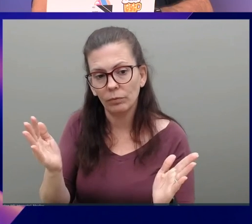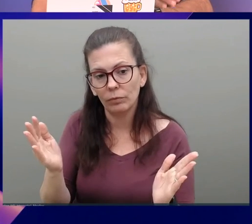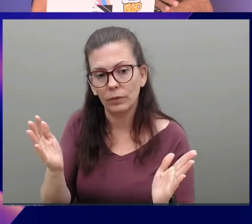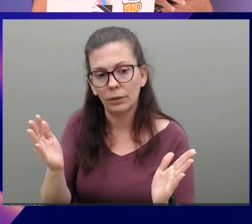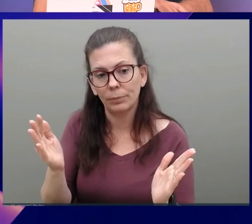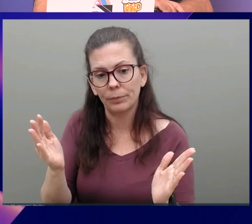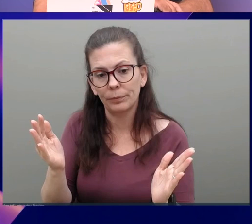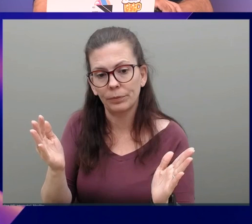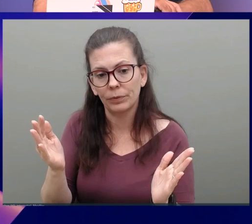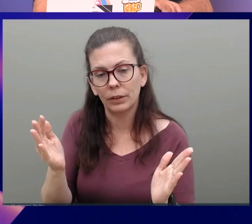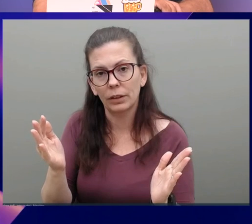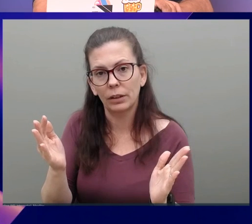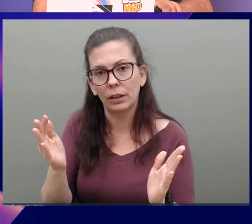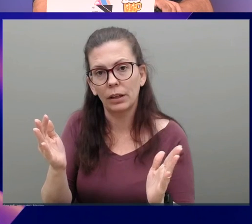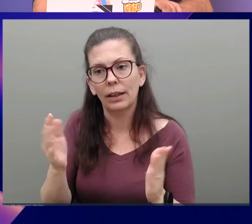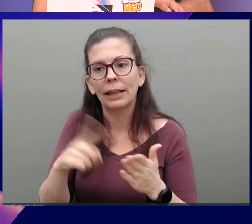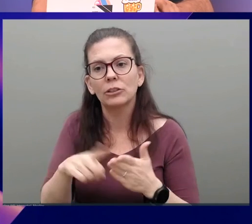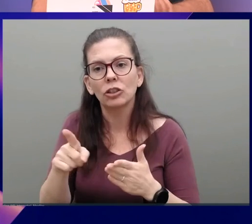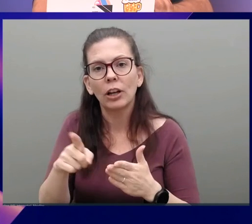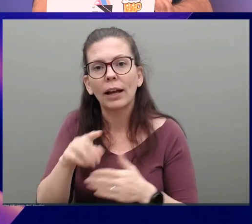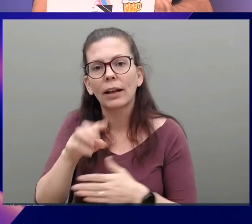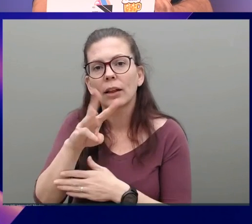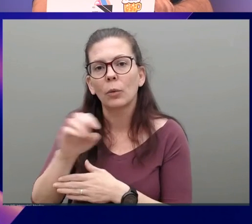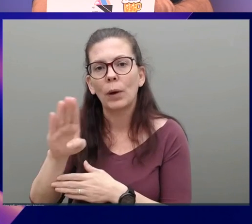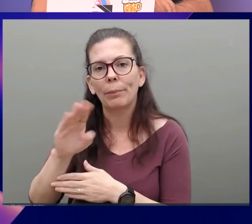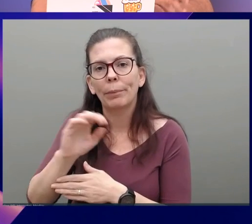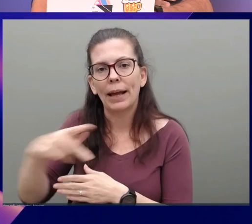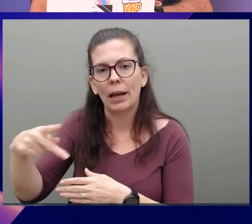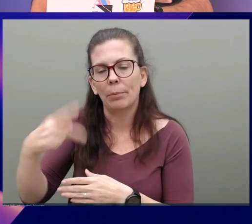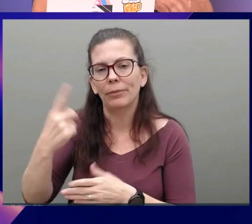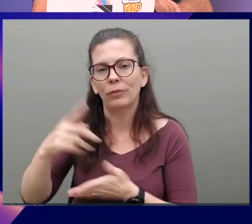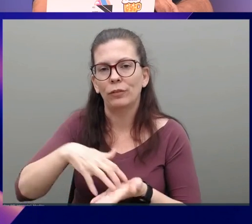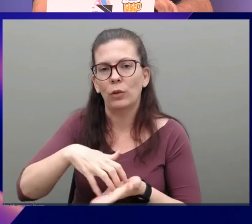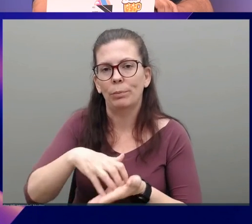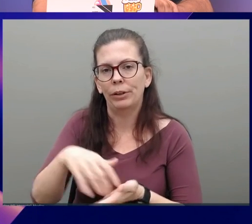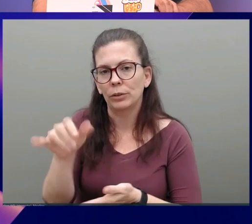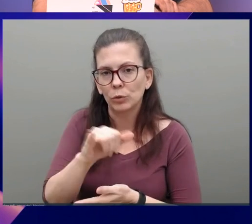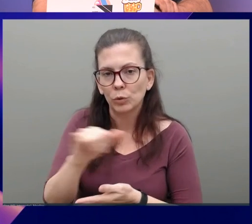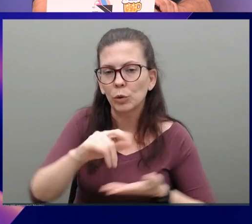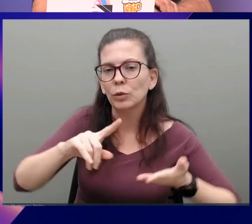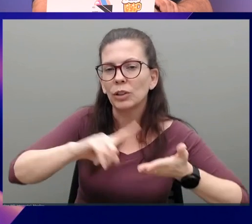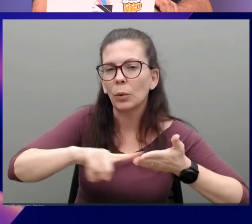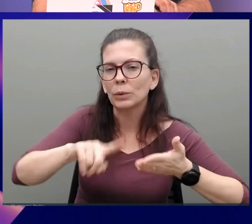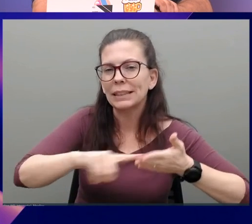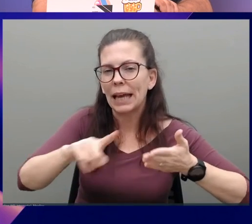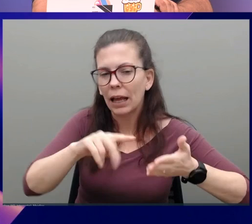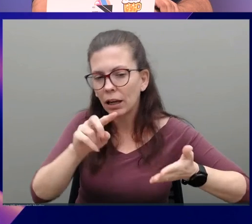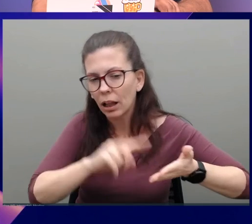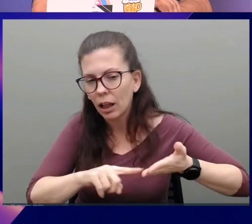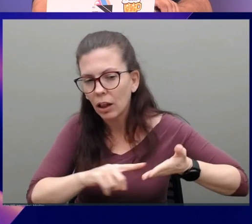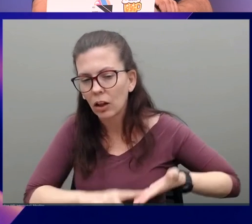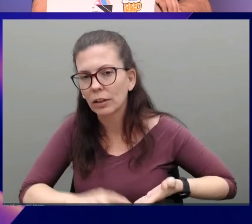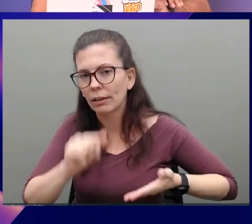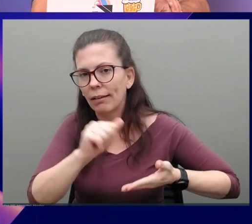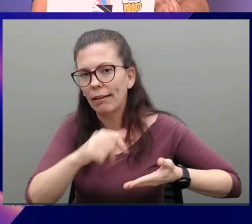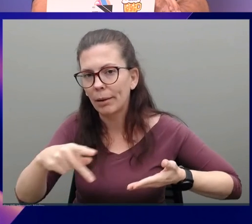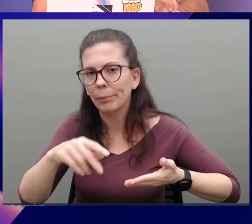they should check their web applications for vulnerabilities, right? So scan their applications with an application scanner, make sure that they don't have exposed credentials.